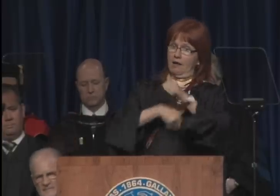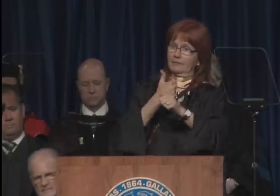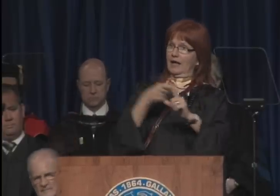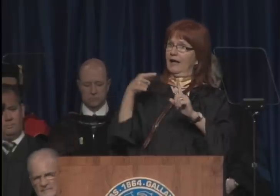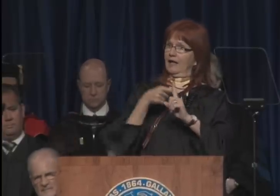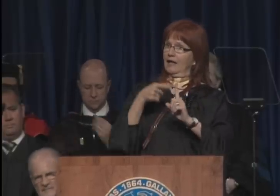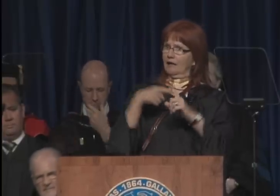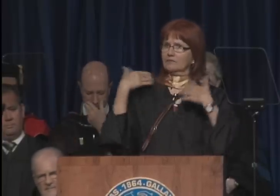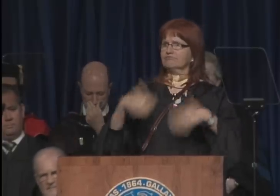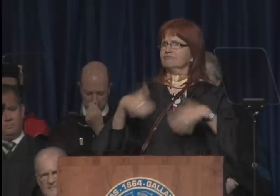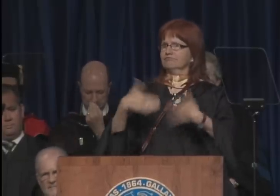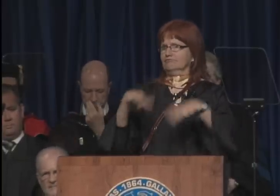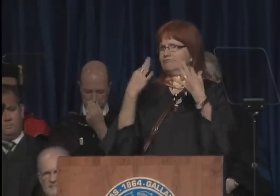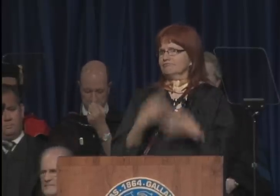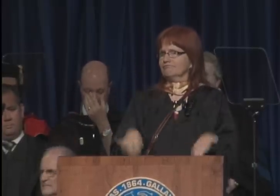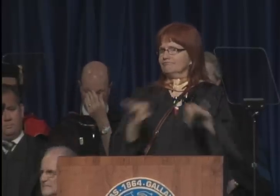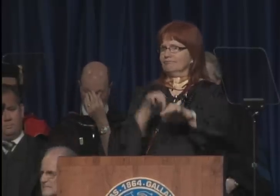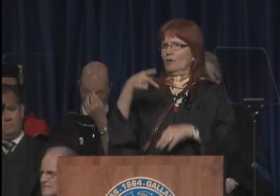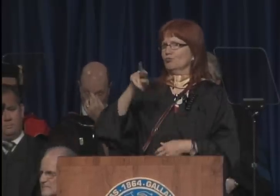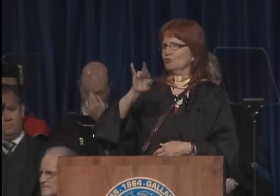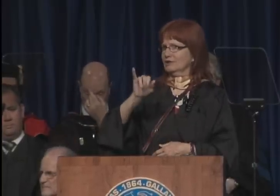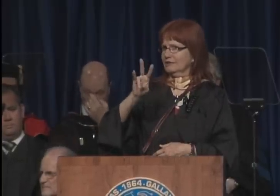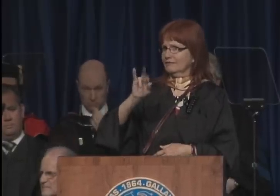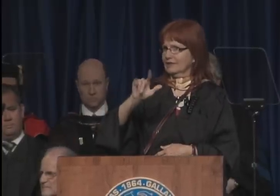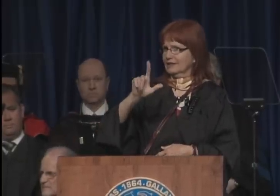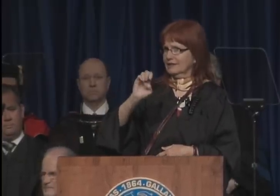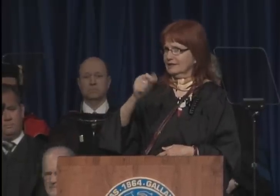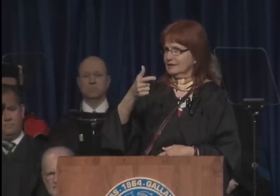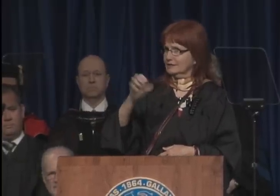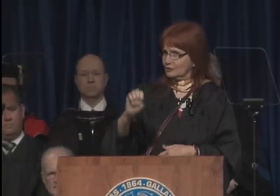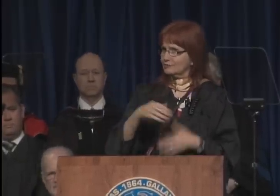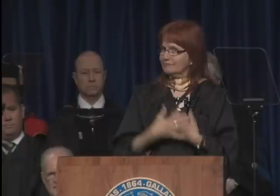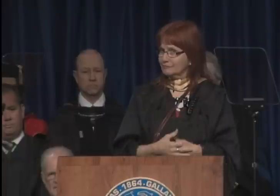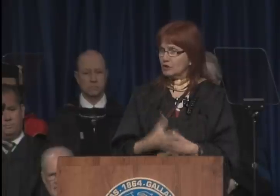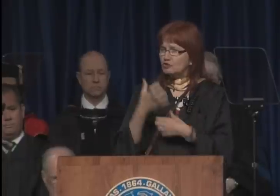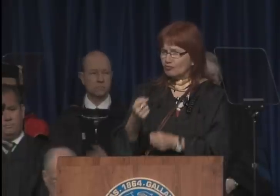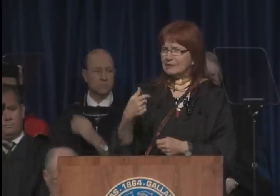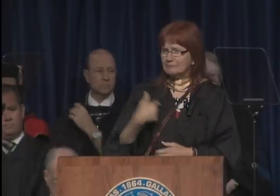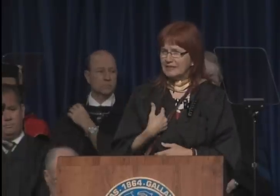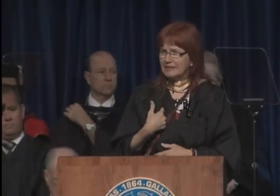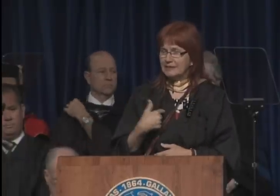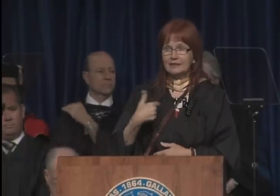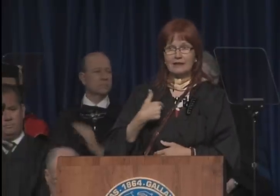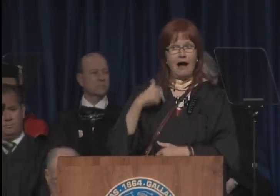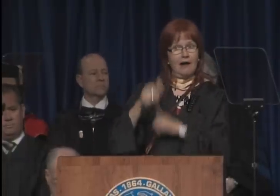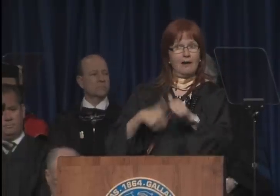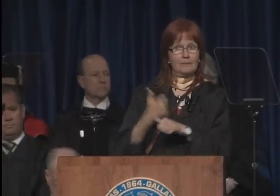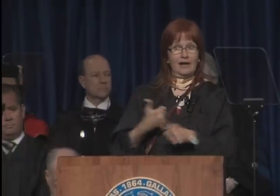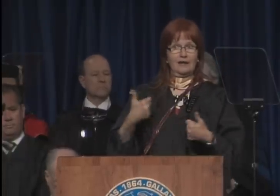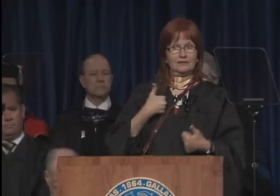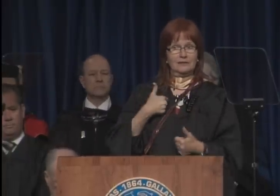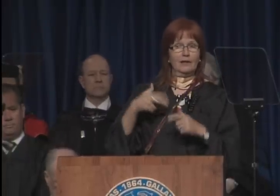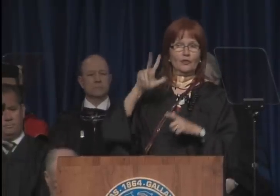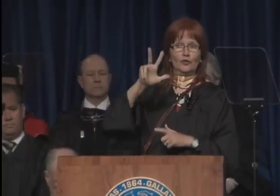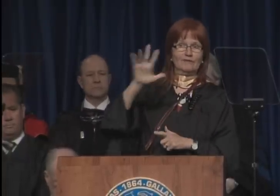You will realize as years go by that being Alumni of Gallaudet is such a privilege! Trust me.